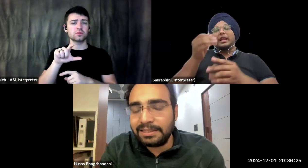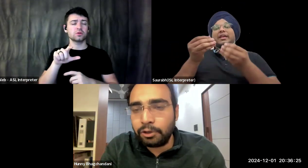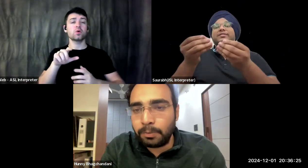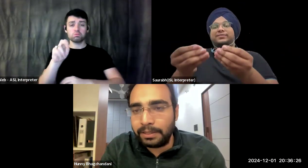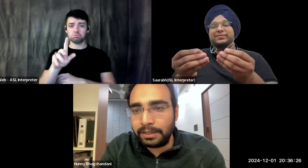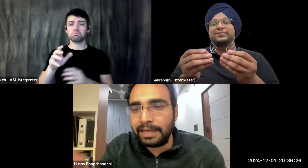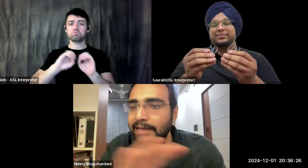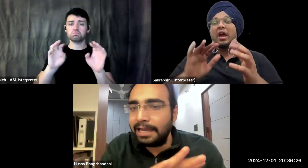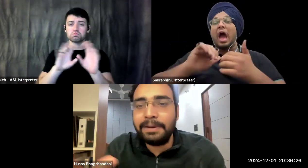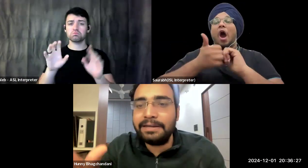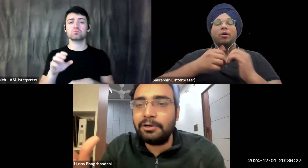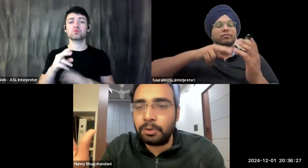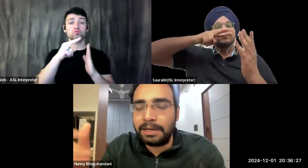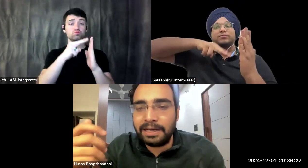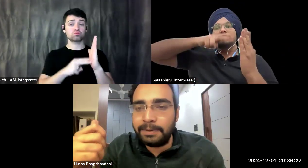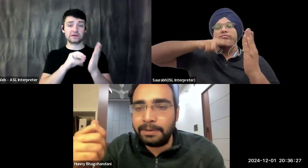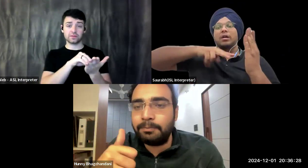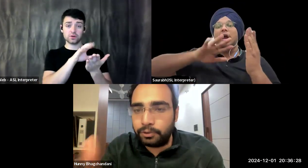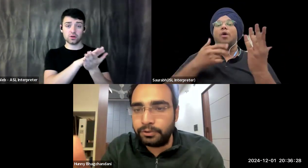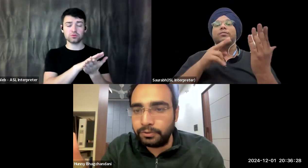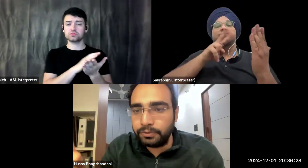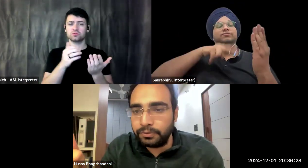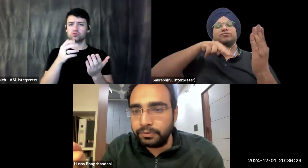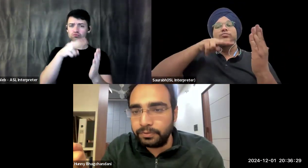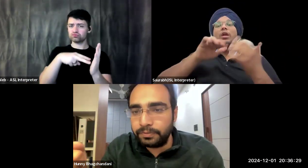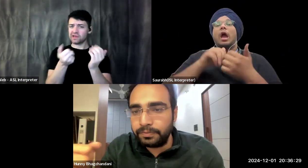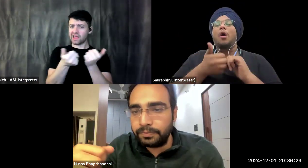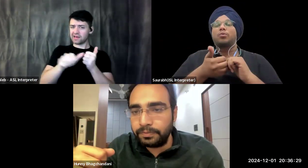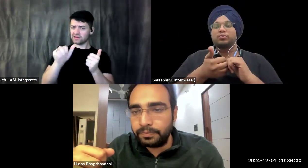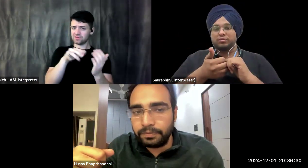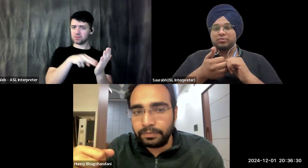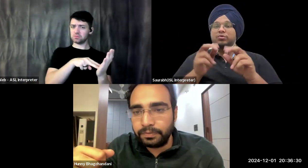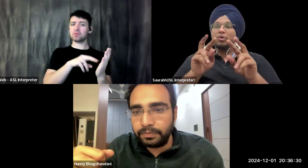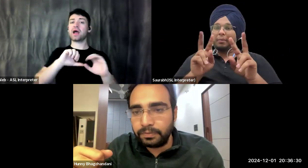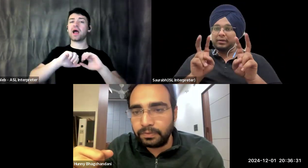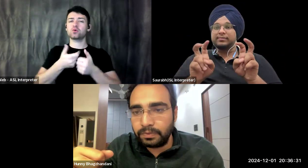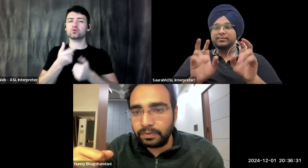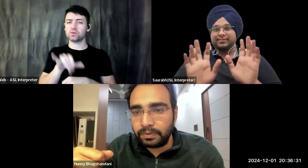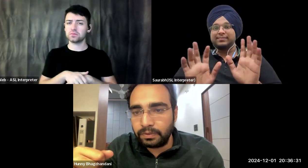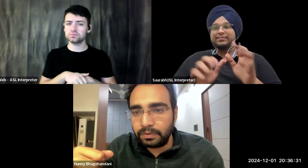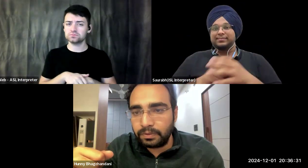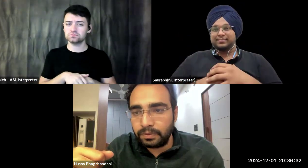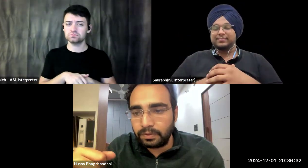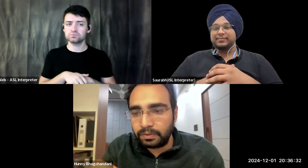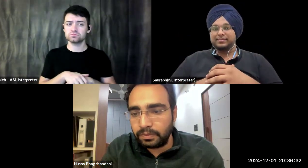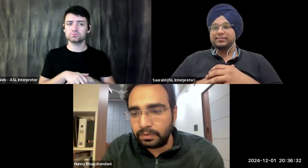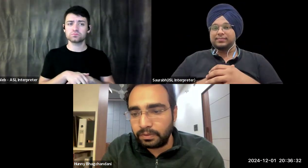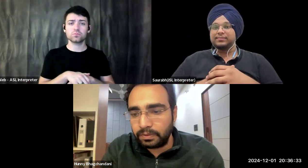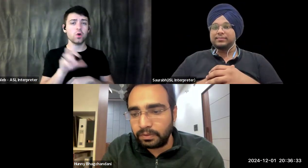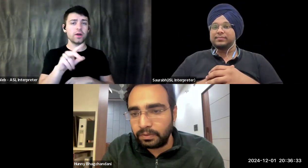Reading the document. Any any printed document. Any printed book.